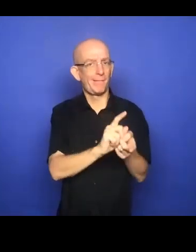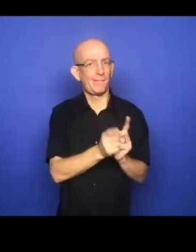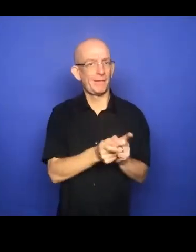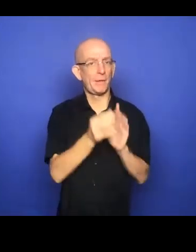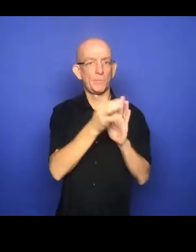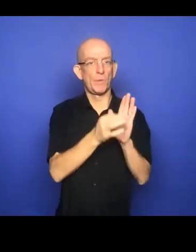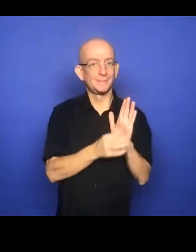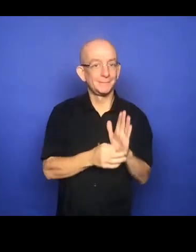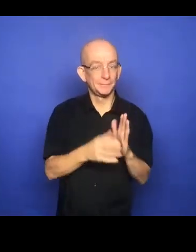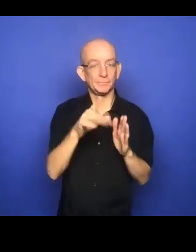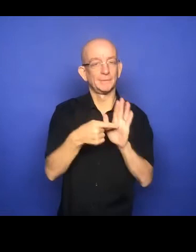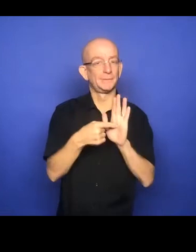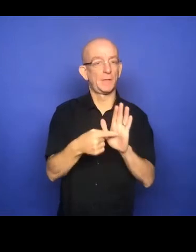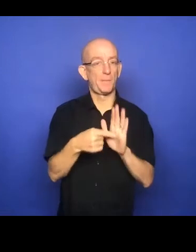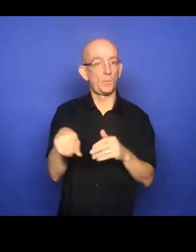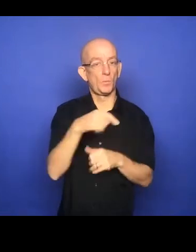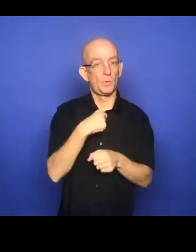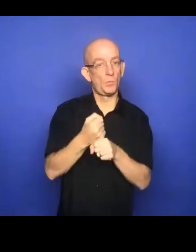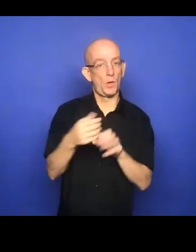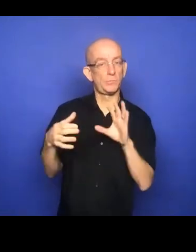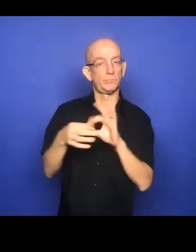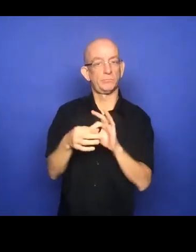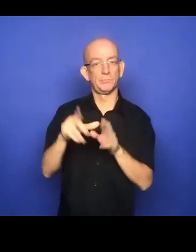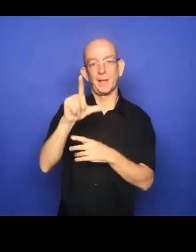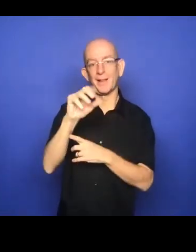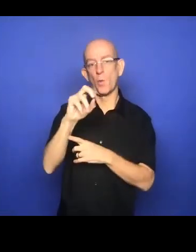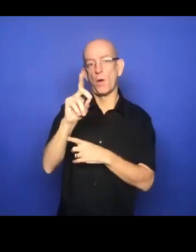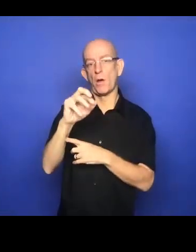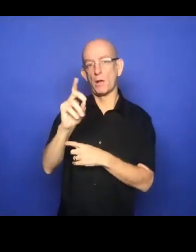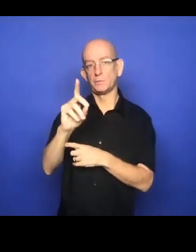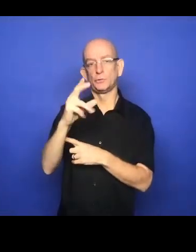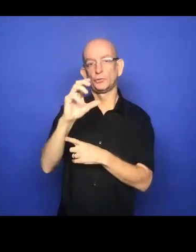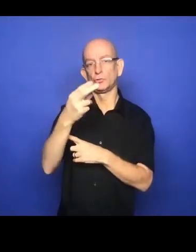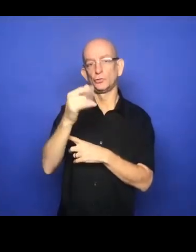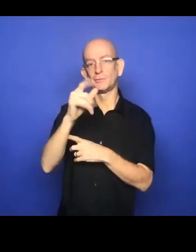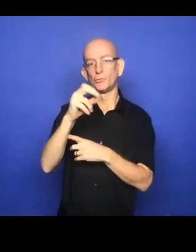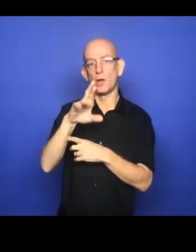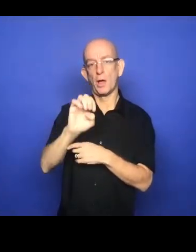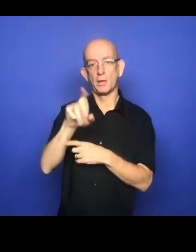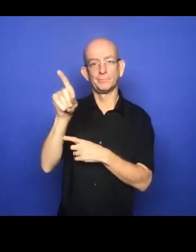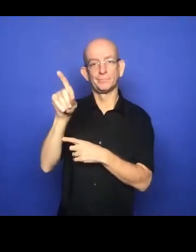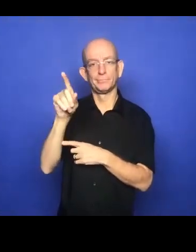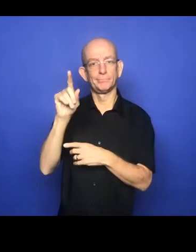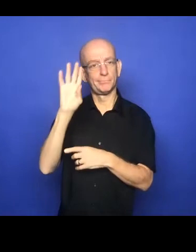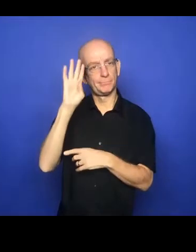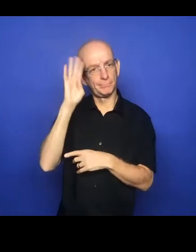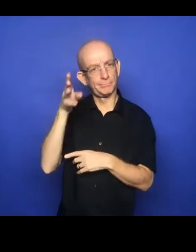worked collaboratively with the Leonard Cheshire Innovation to Inclusion (i2i) project to collect data around the experiences of persons with